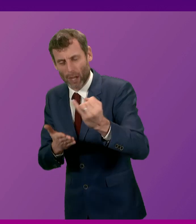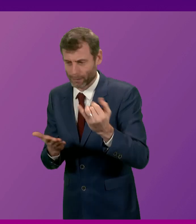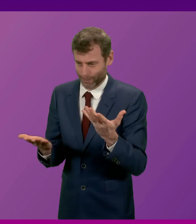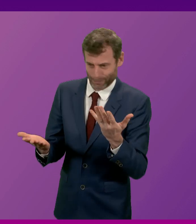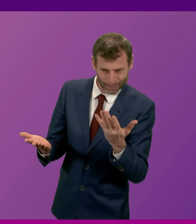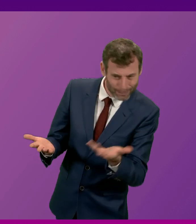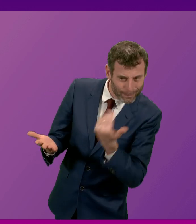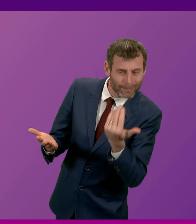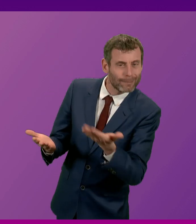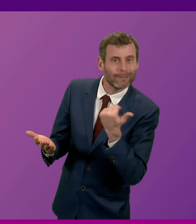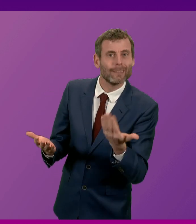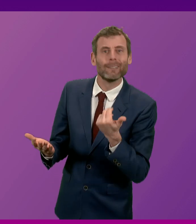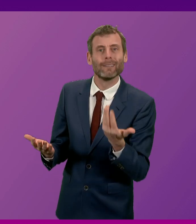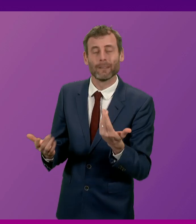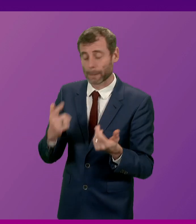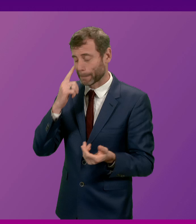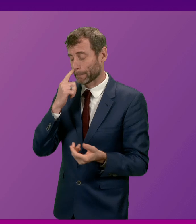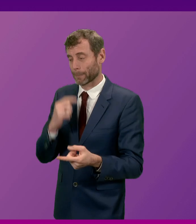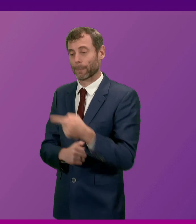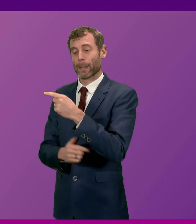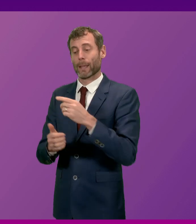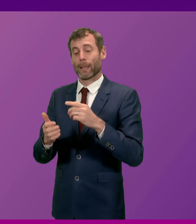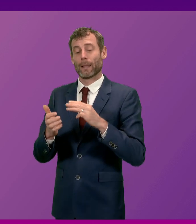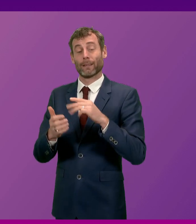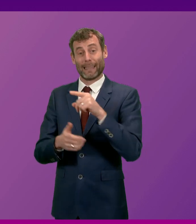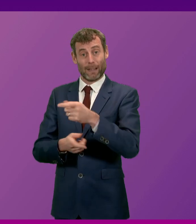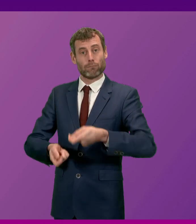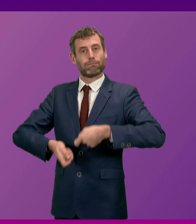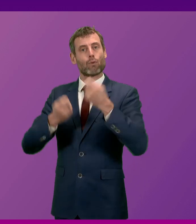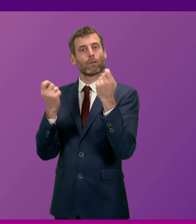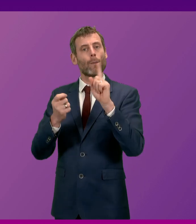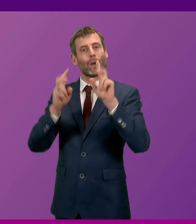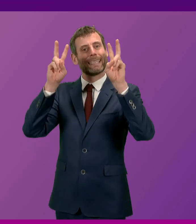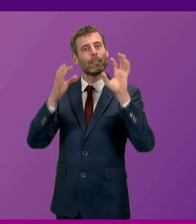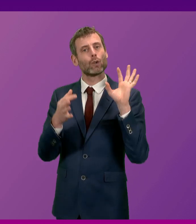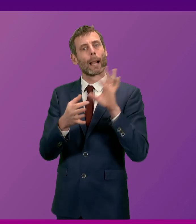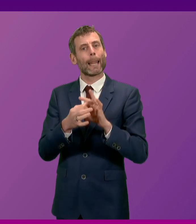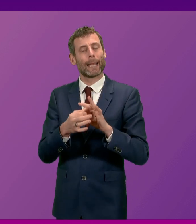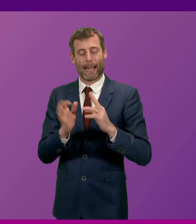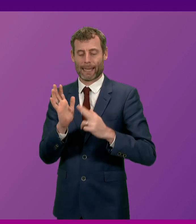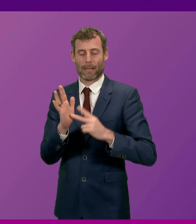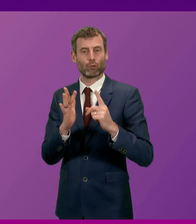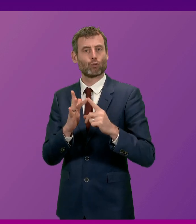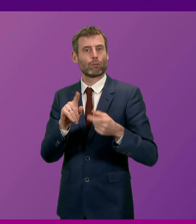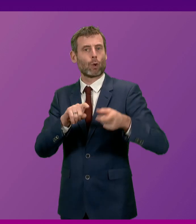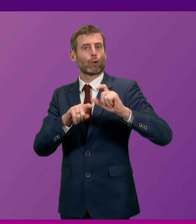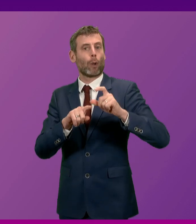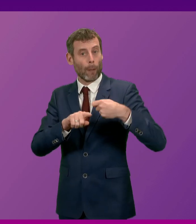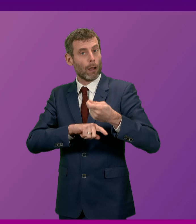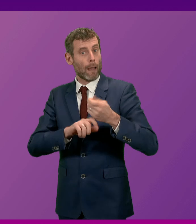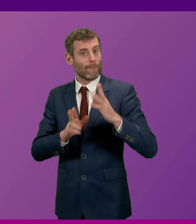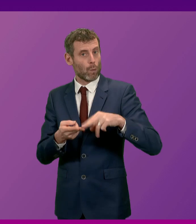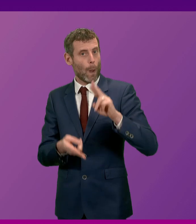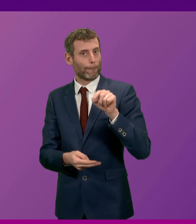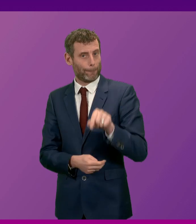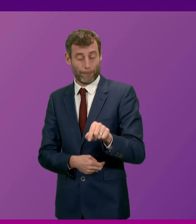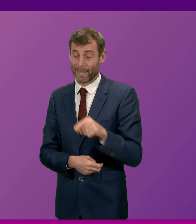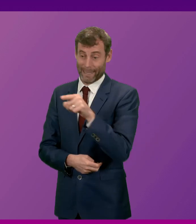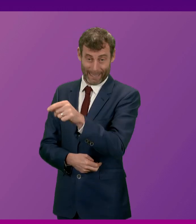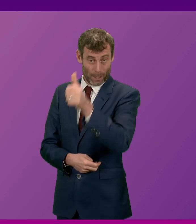Mr Sarwar raised the issue of employers’ national insurance contributions. I have explained it to